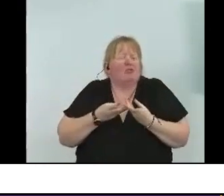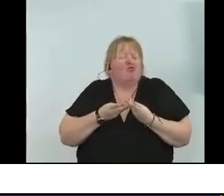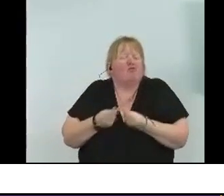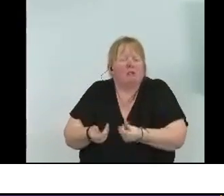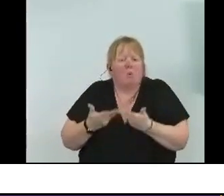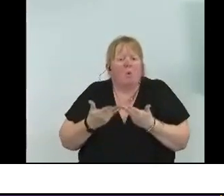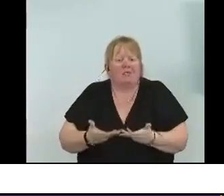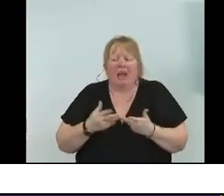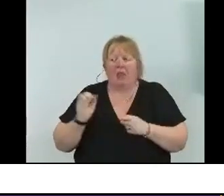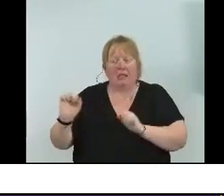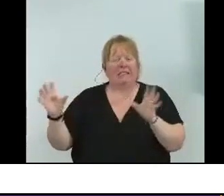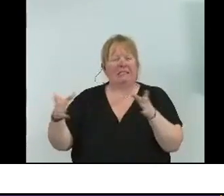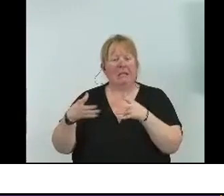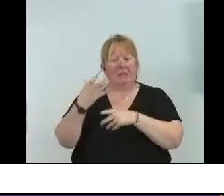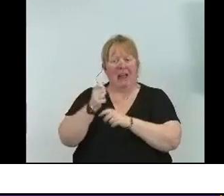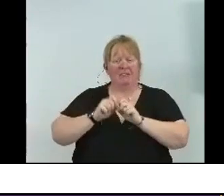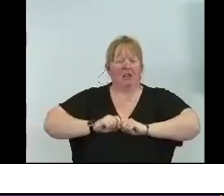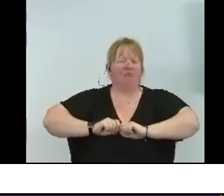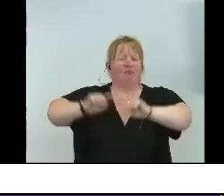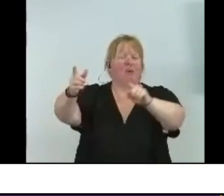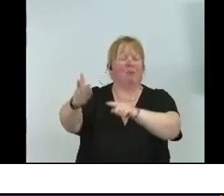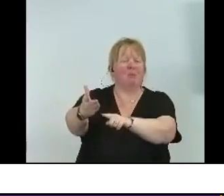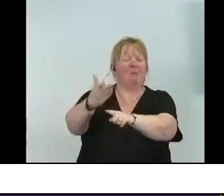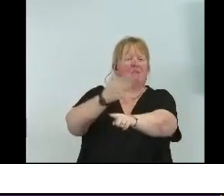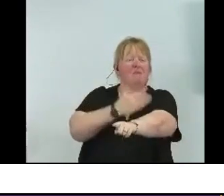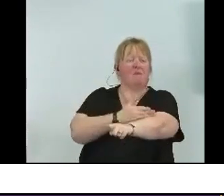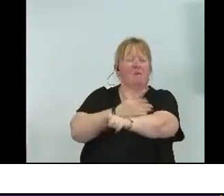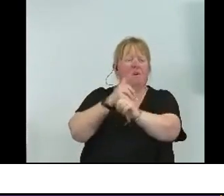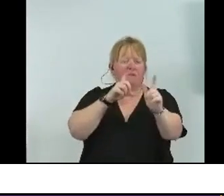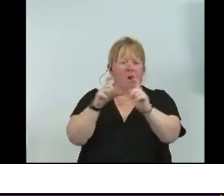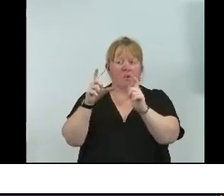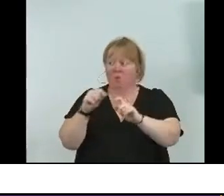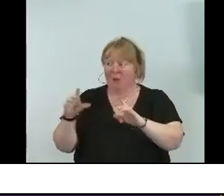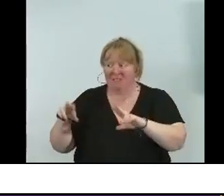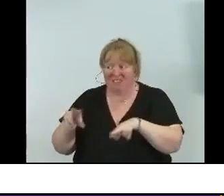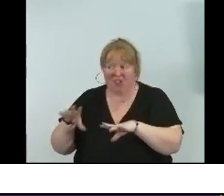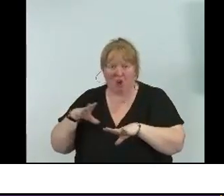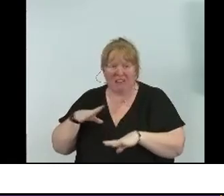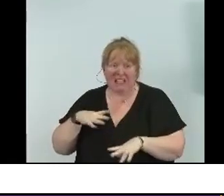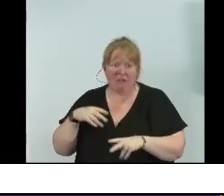that team has and can send it out. But do we have the video ready?